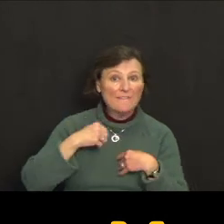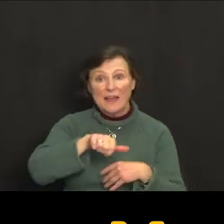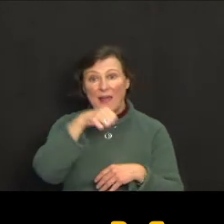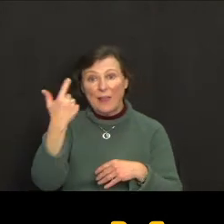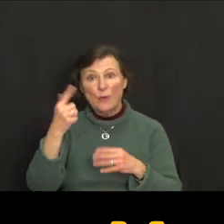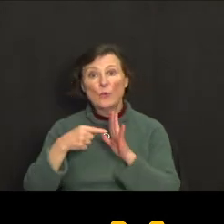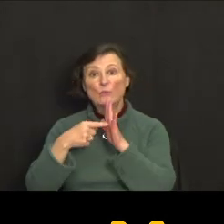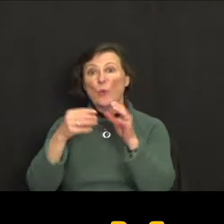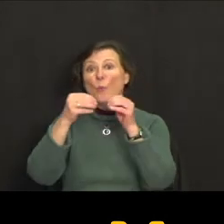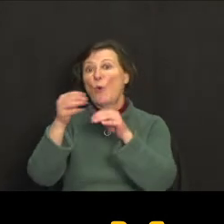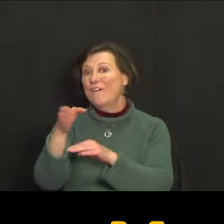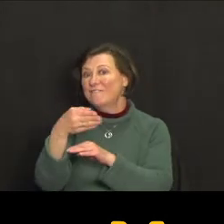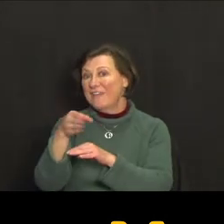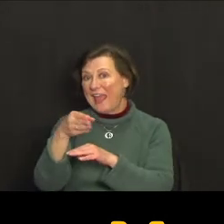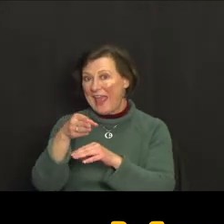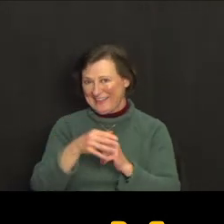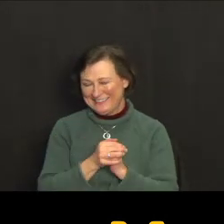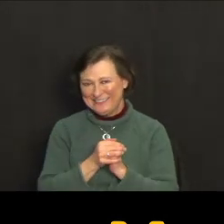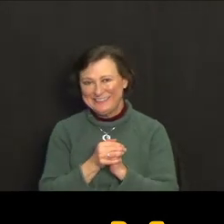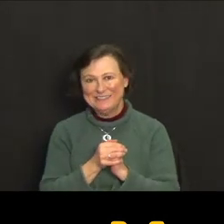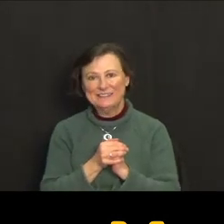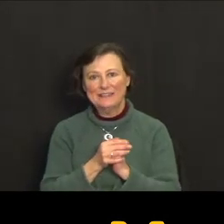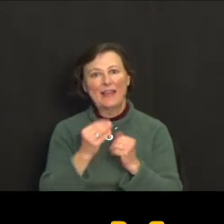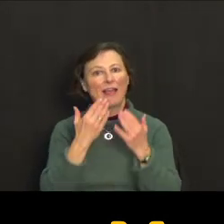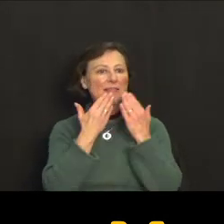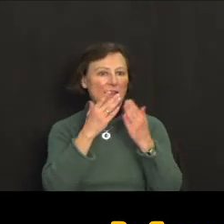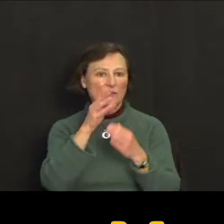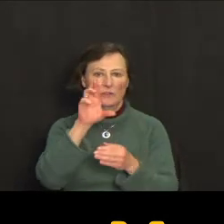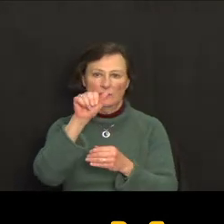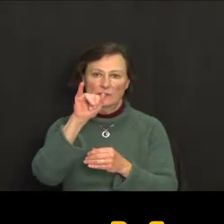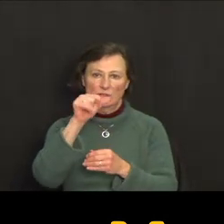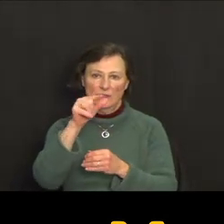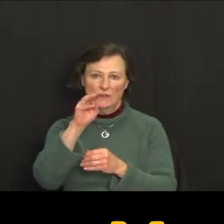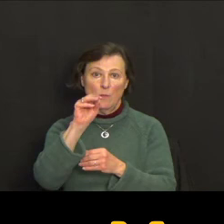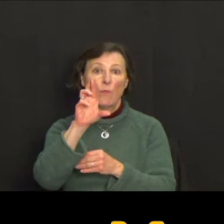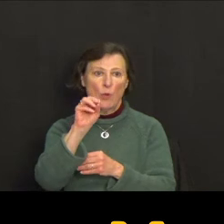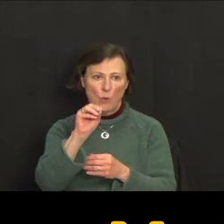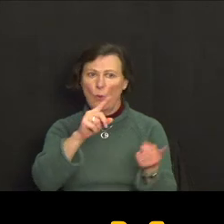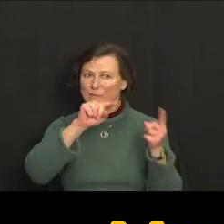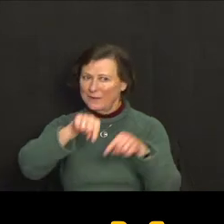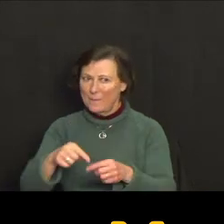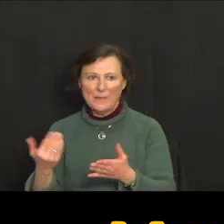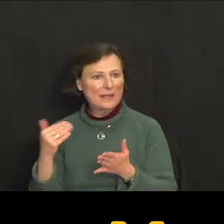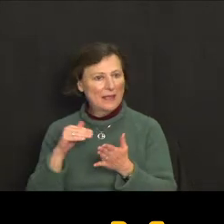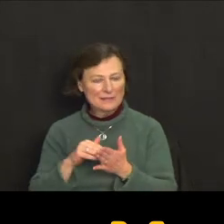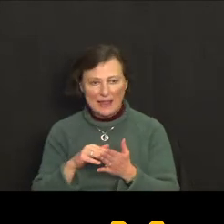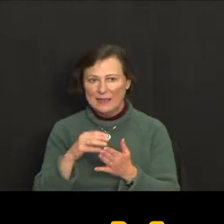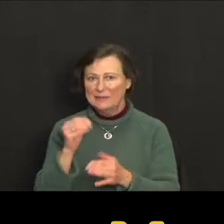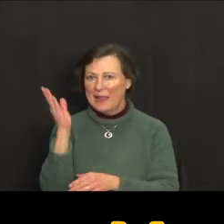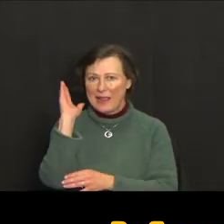flags available. And thank you, Craig Moro for coming once again and speaking at our pulpit today.